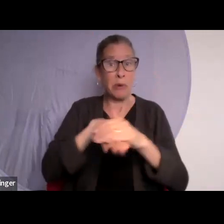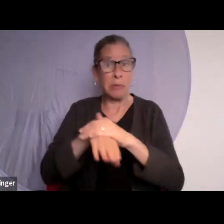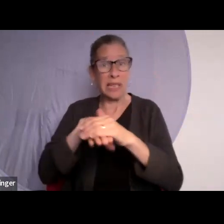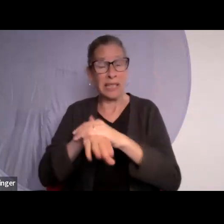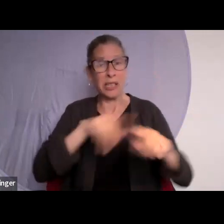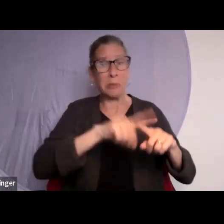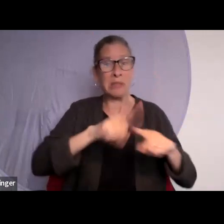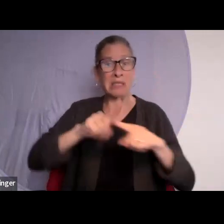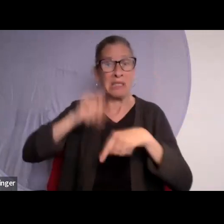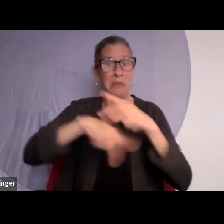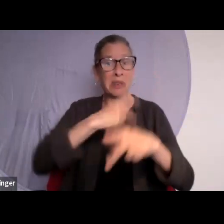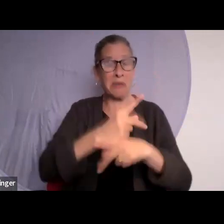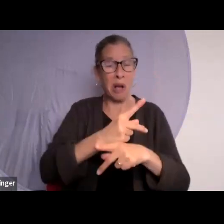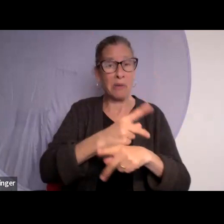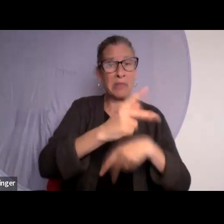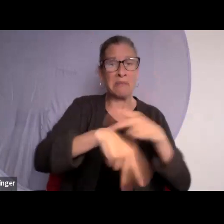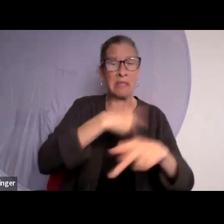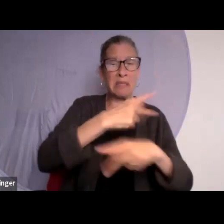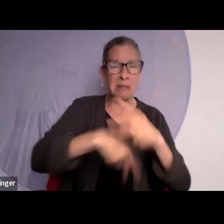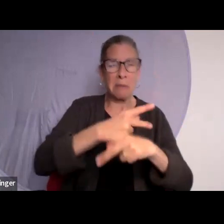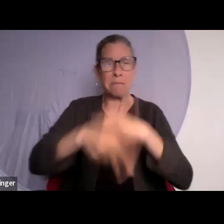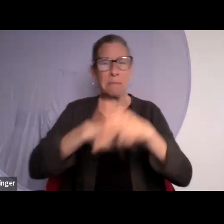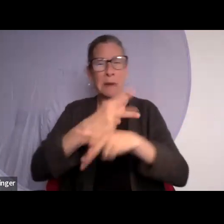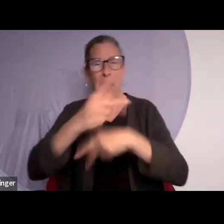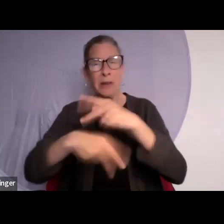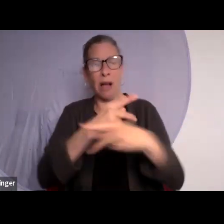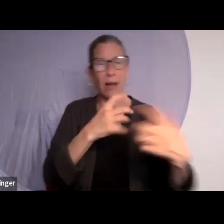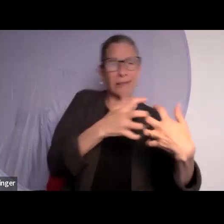different iterations. Particularly if you're borrowing